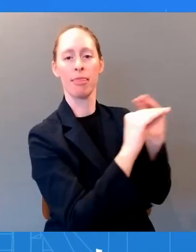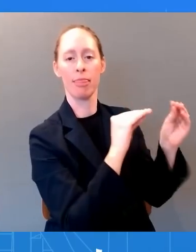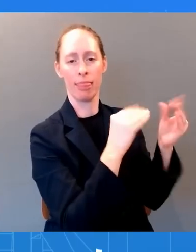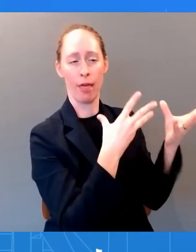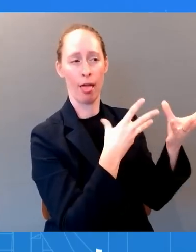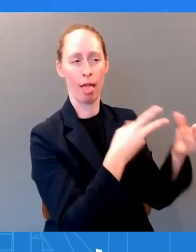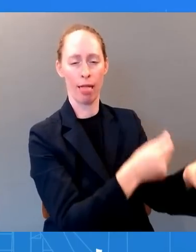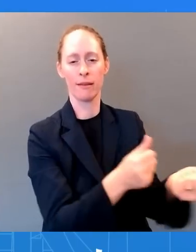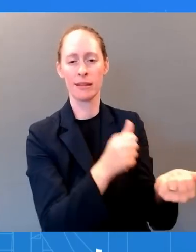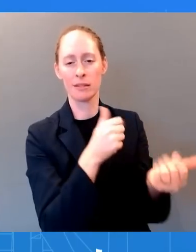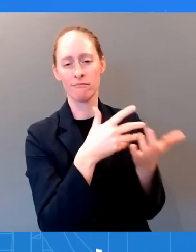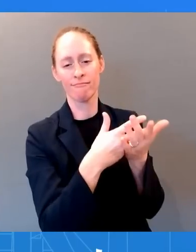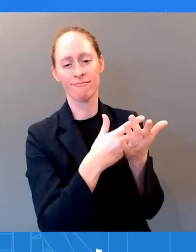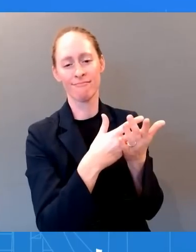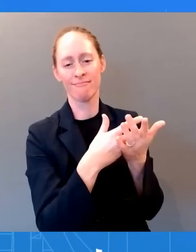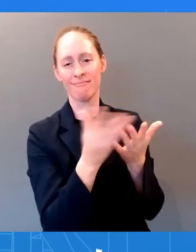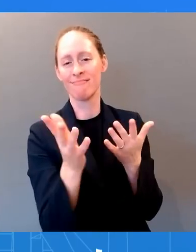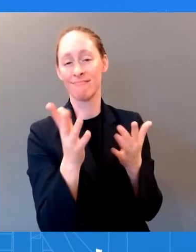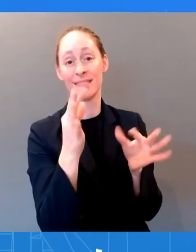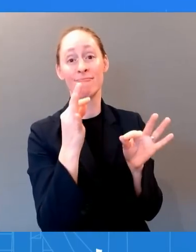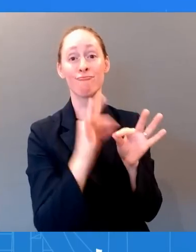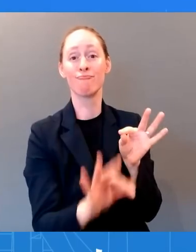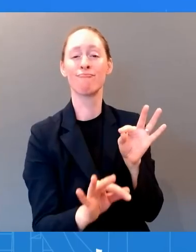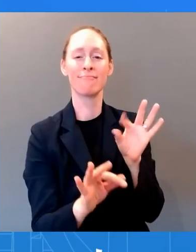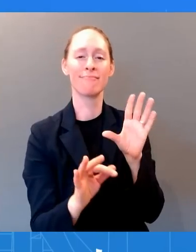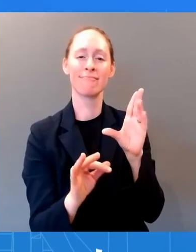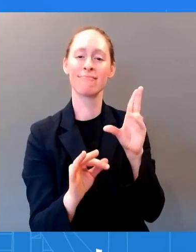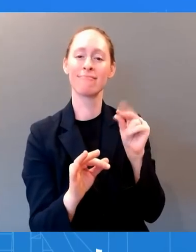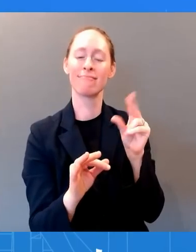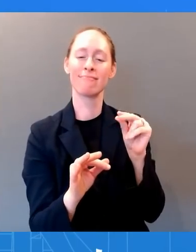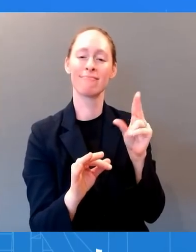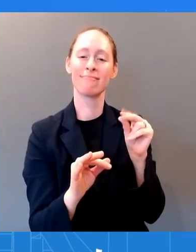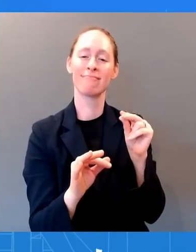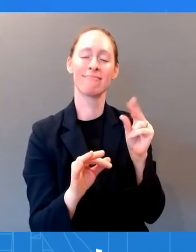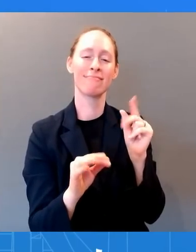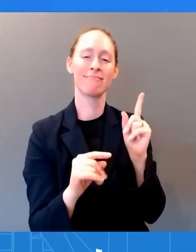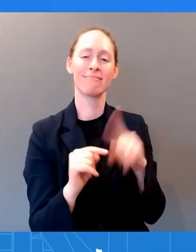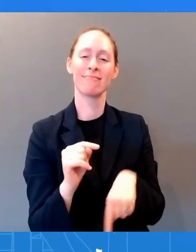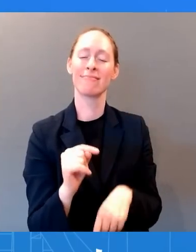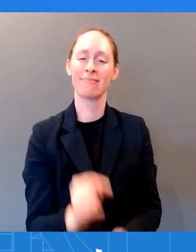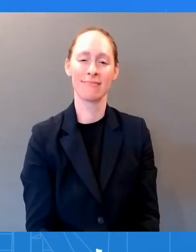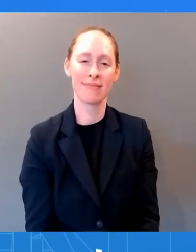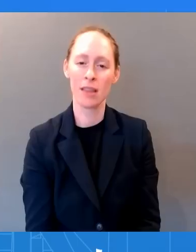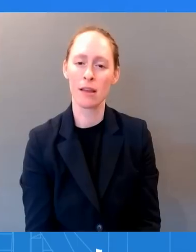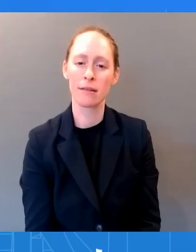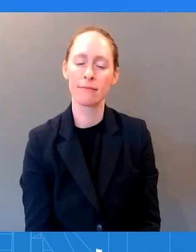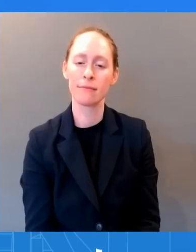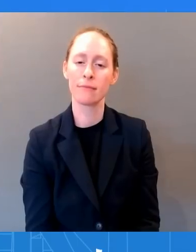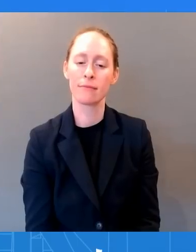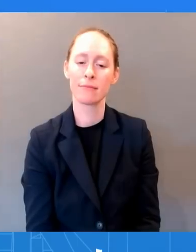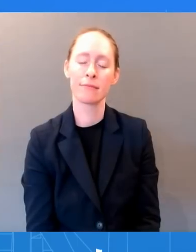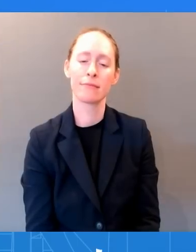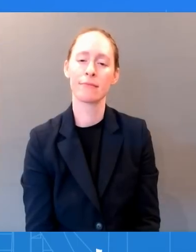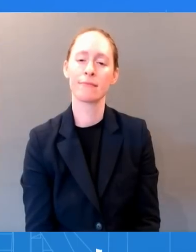It's not just that people are walking across -- across the border. We have a -- we have a plan in place.